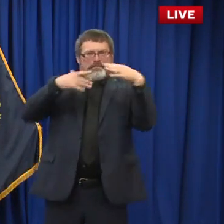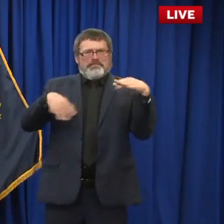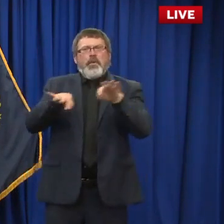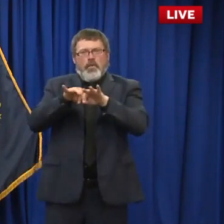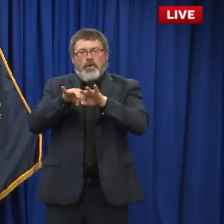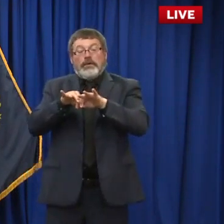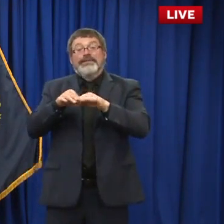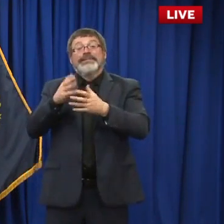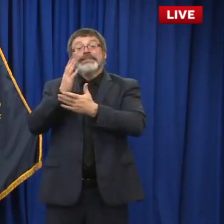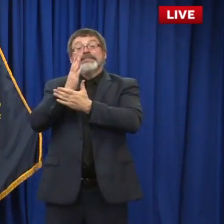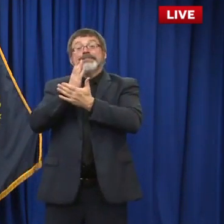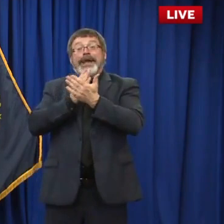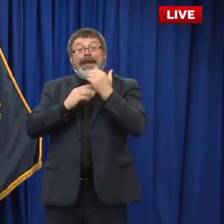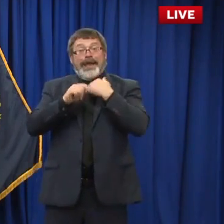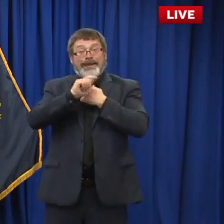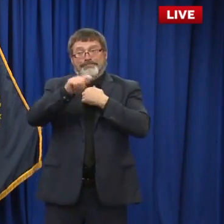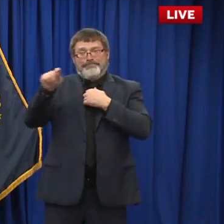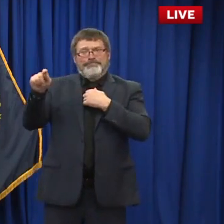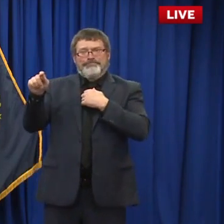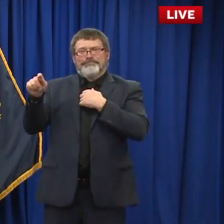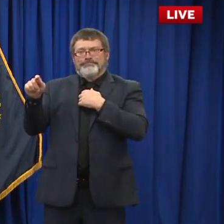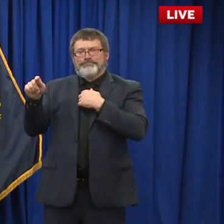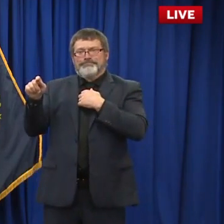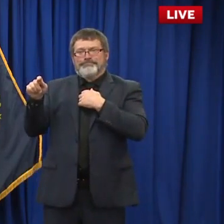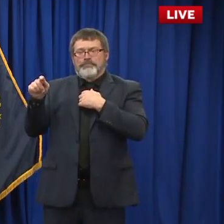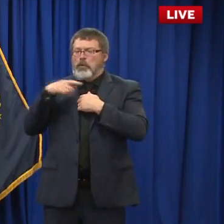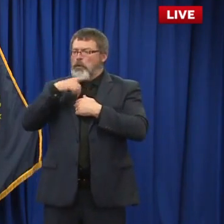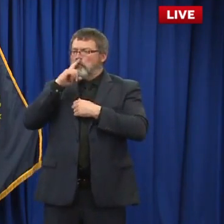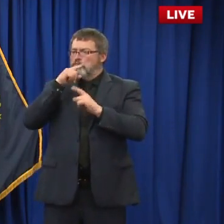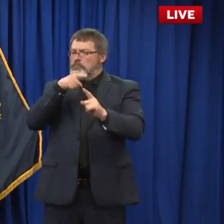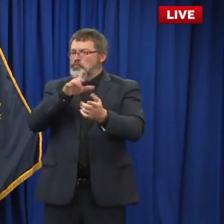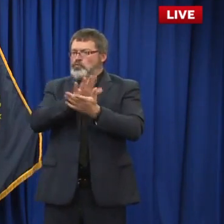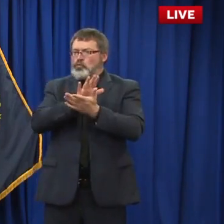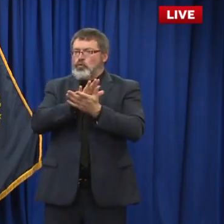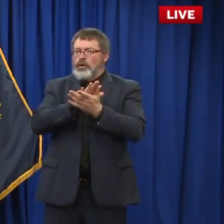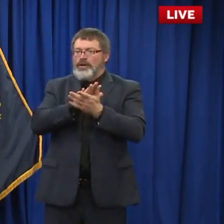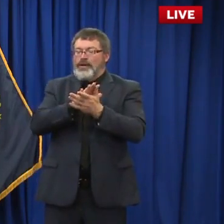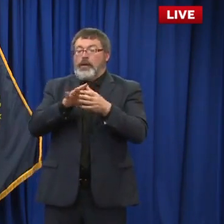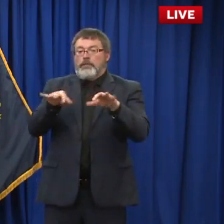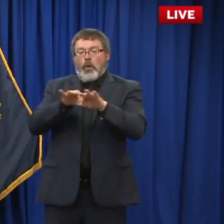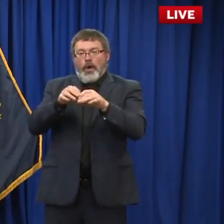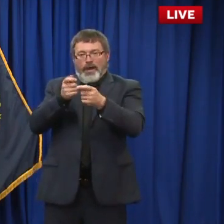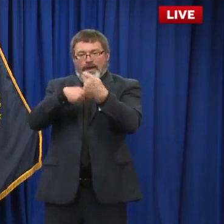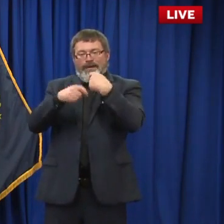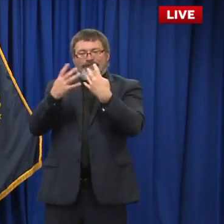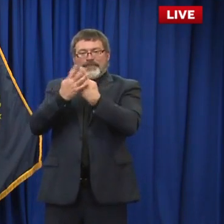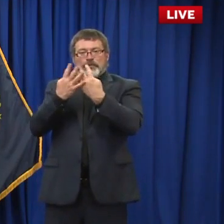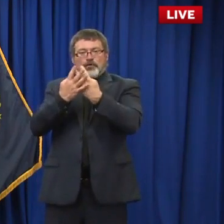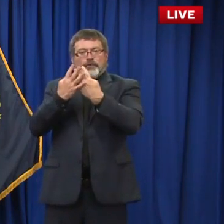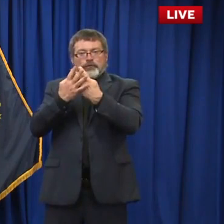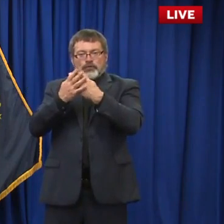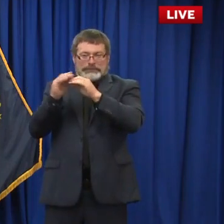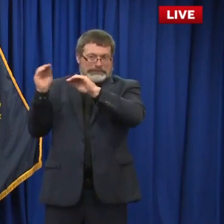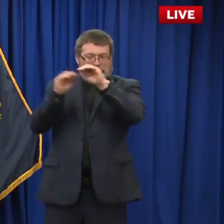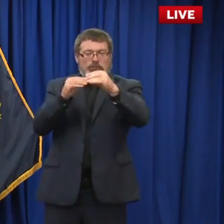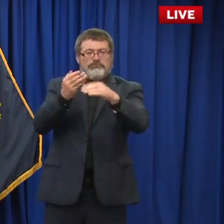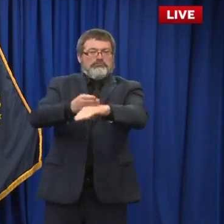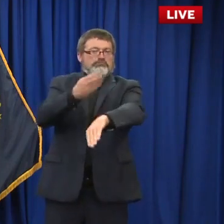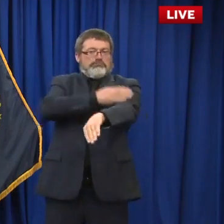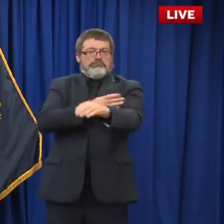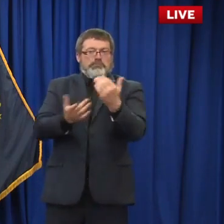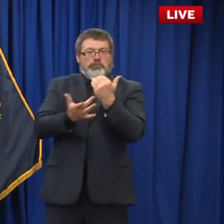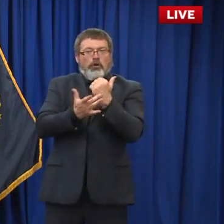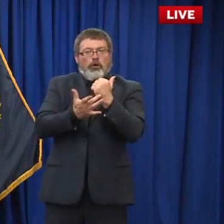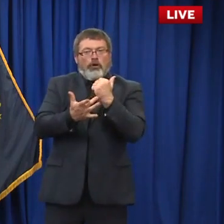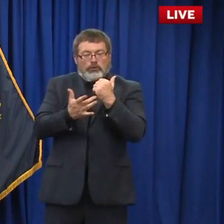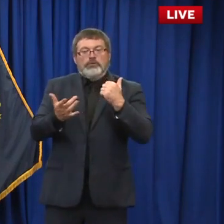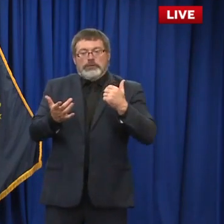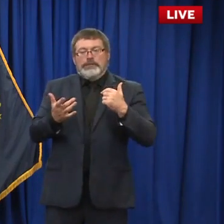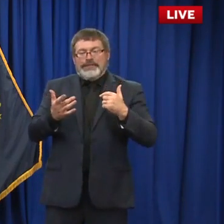SOME OF THE SYSTEMS AND SOME OF THESE OLDER FACILITIES, AND THEY COULD BE A VARIETY OF DIFFERENT FACILITY, YOU KNOW, WE WANT TO MAKE SURE THEY'RE CLEANING OUT THE FILTERS, THEY HAVE MODERN